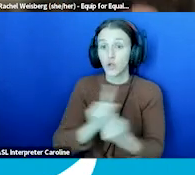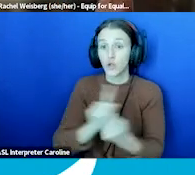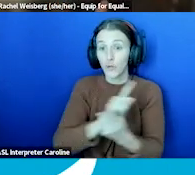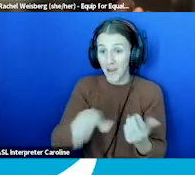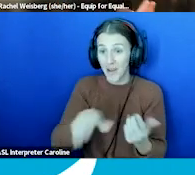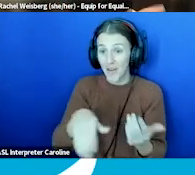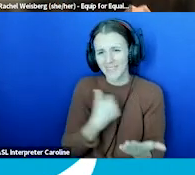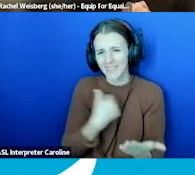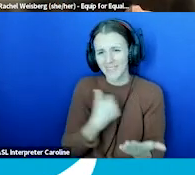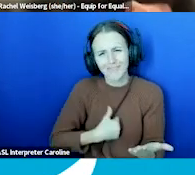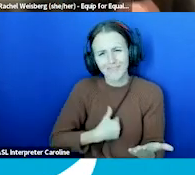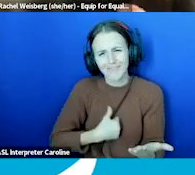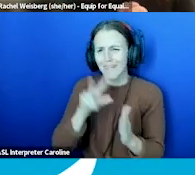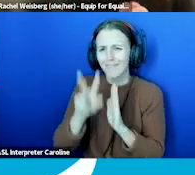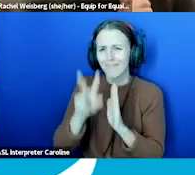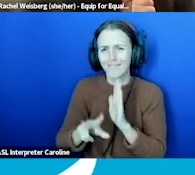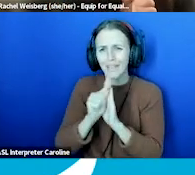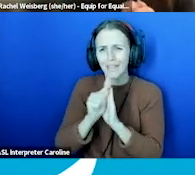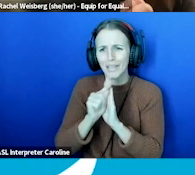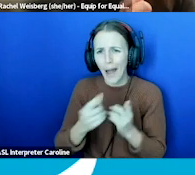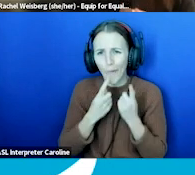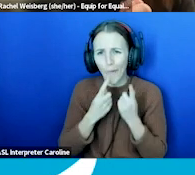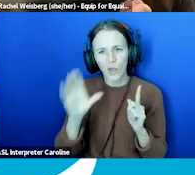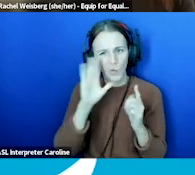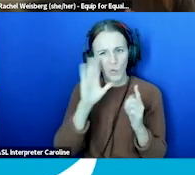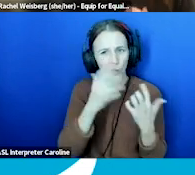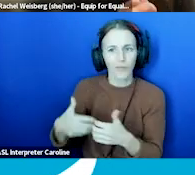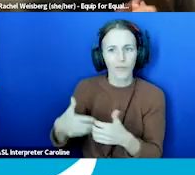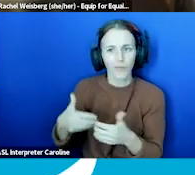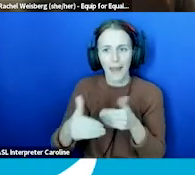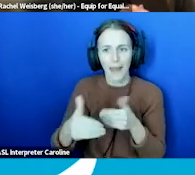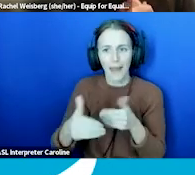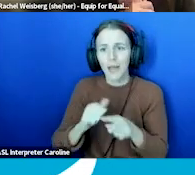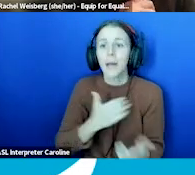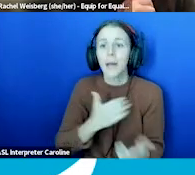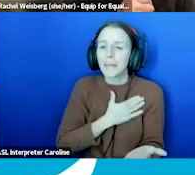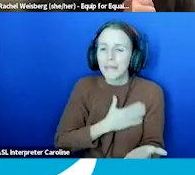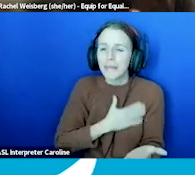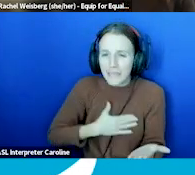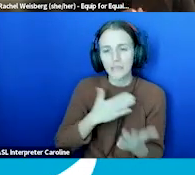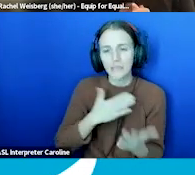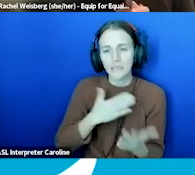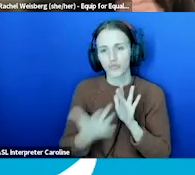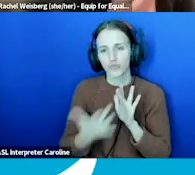WE ARE OPEN AND WE ARE A RESOURCE. YOU HAVE MET ALL OF US. APOLOGIZE FOR THE VIDEOS NOT